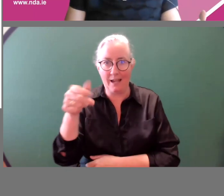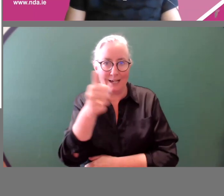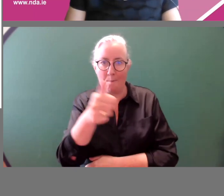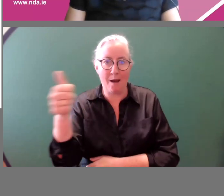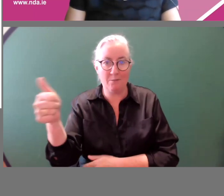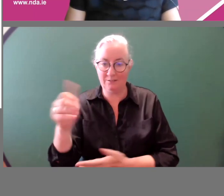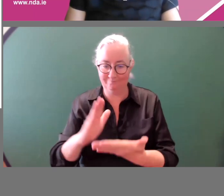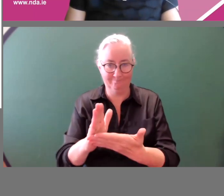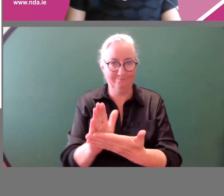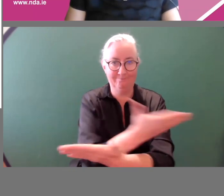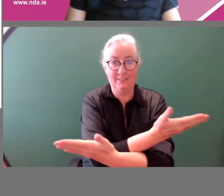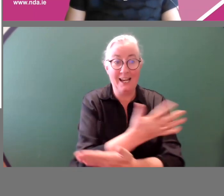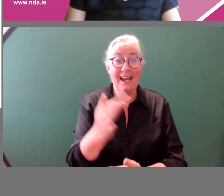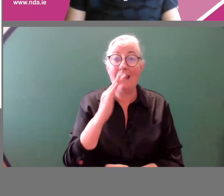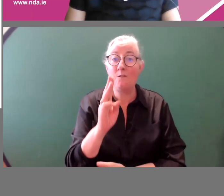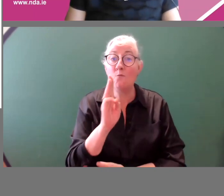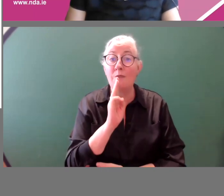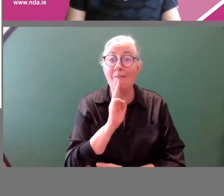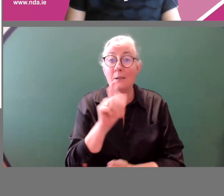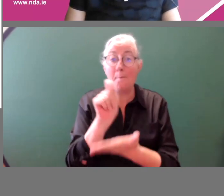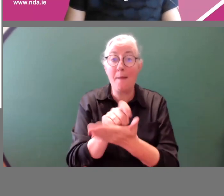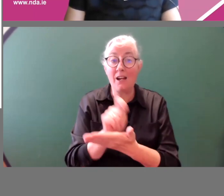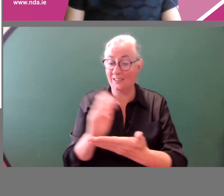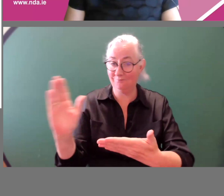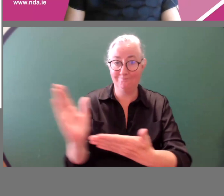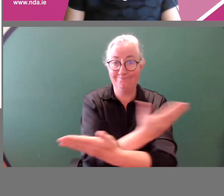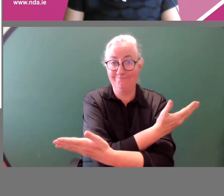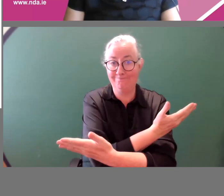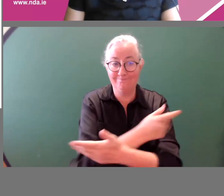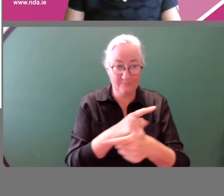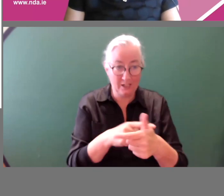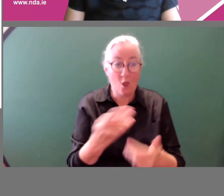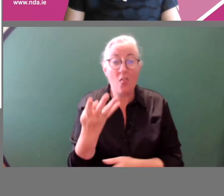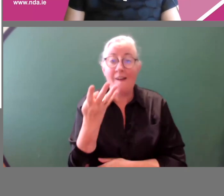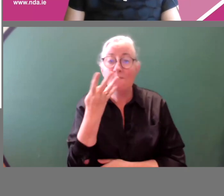were in the private rental marketthis is not an option for them. The fourth person on the slide is